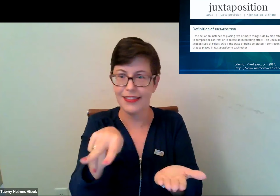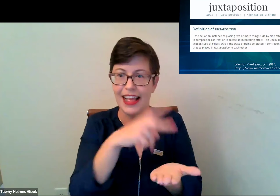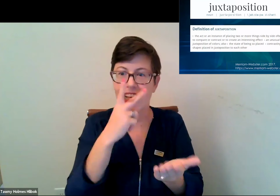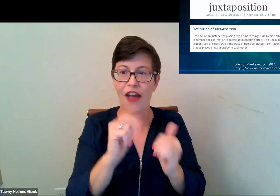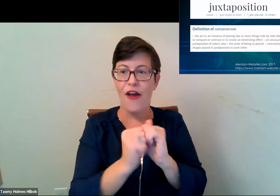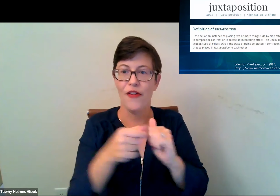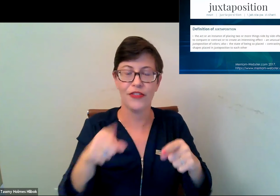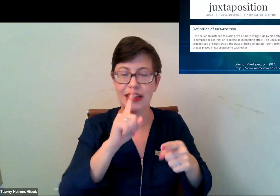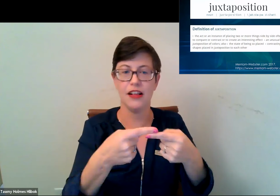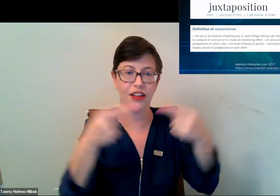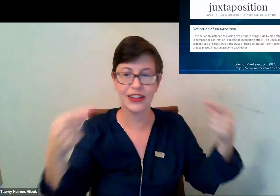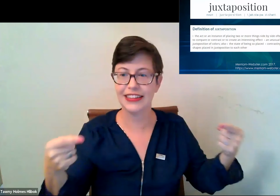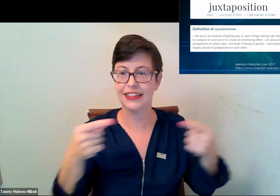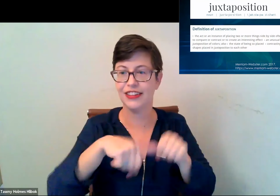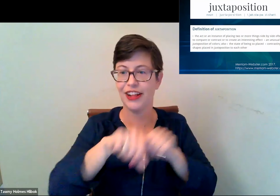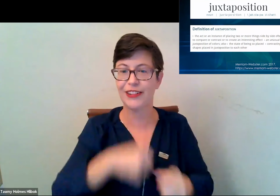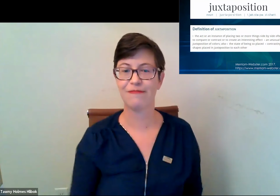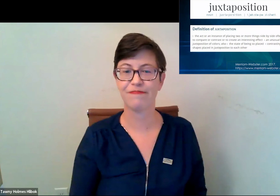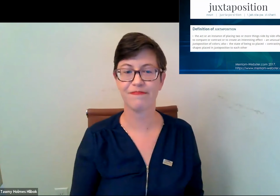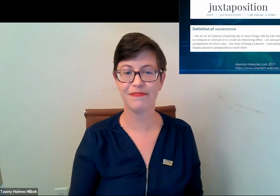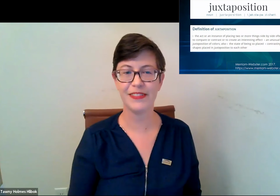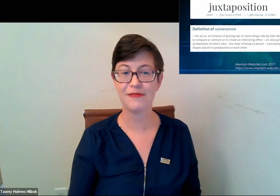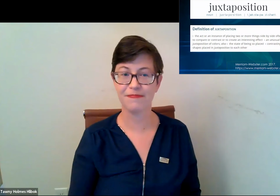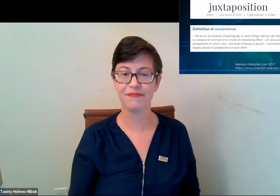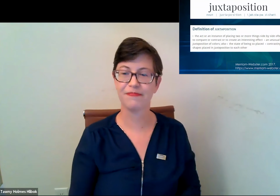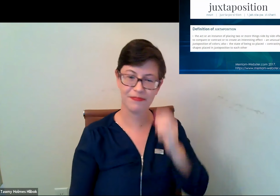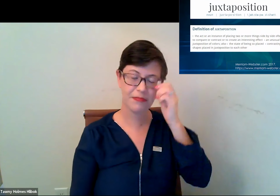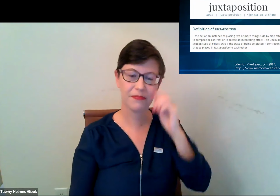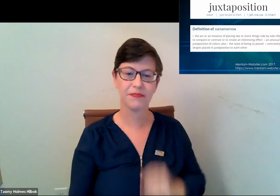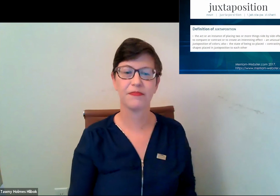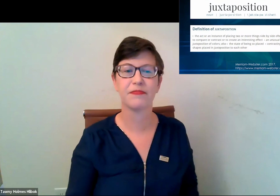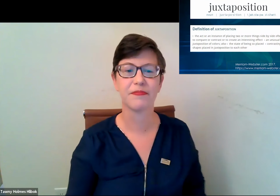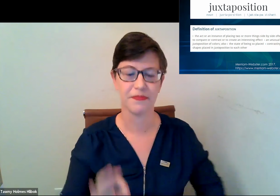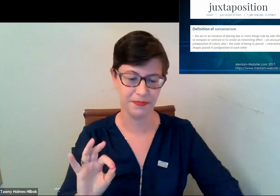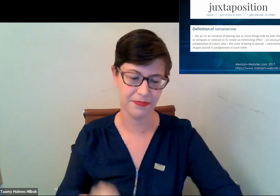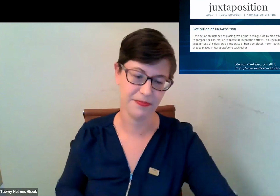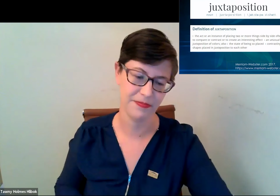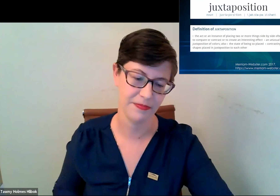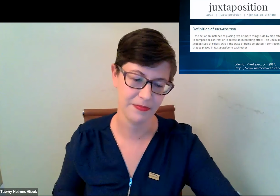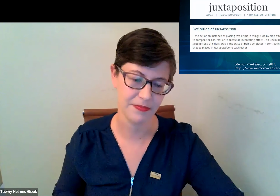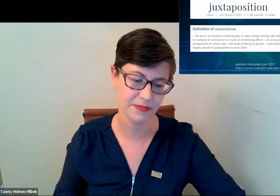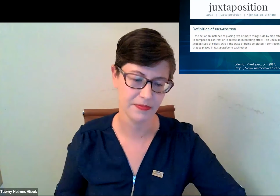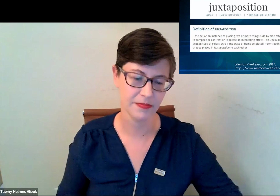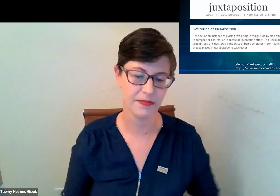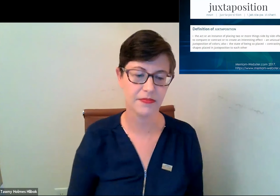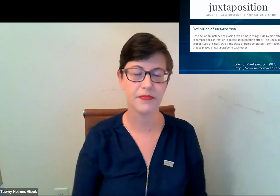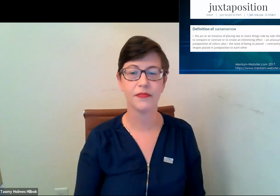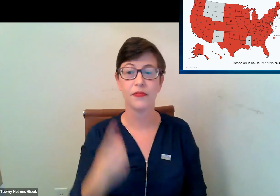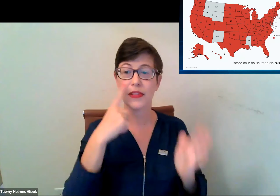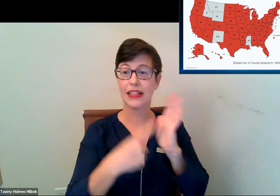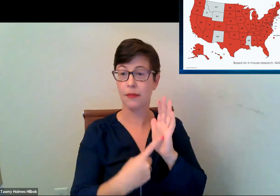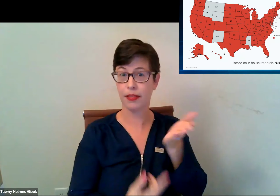to hold both sides of this just juxtaposition different points of view different narratives.